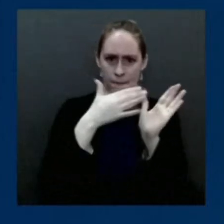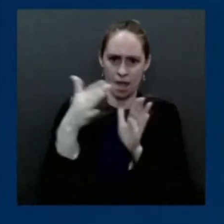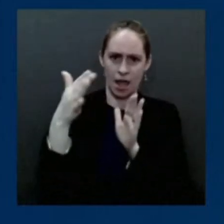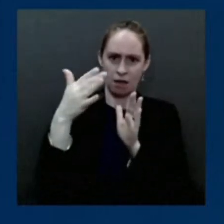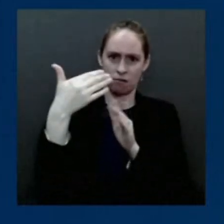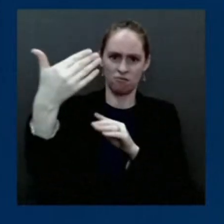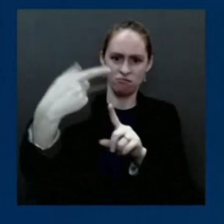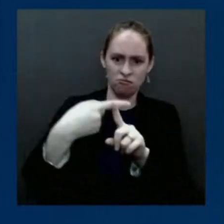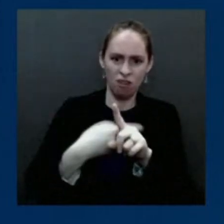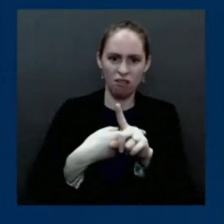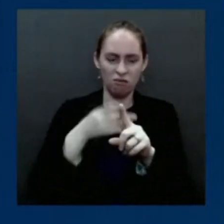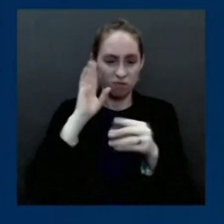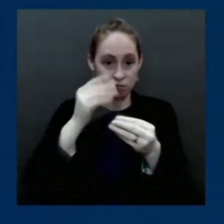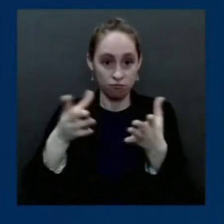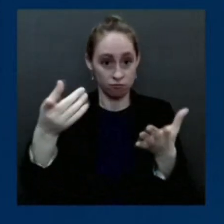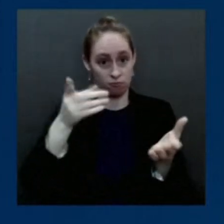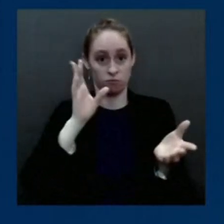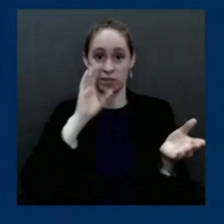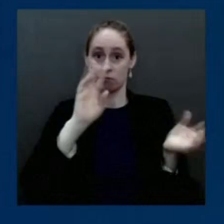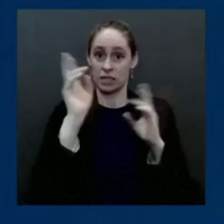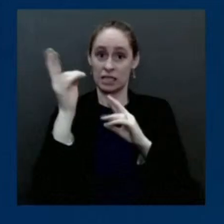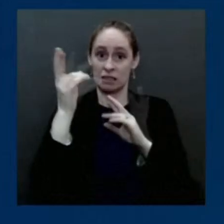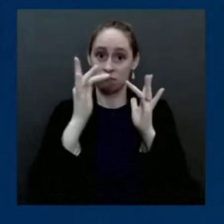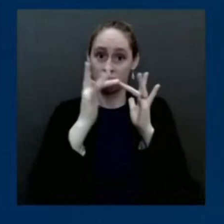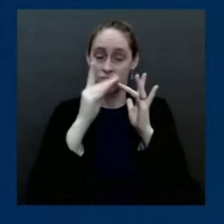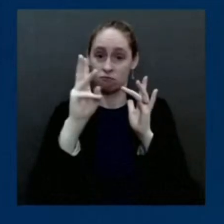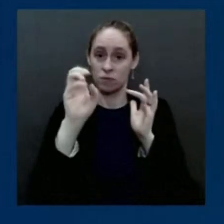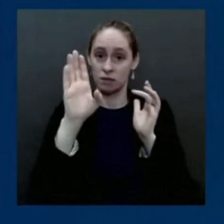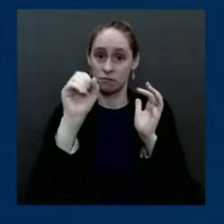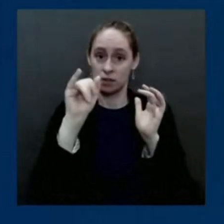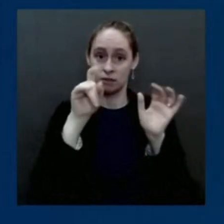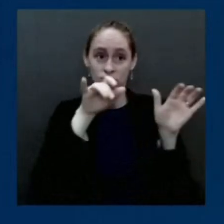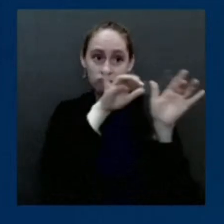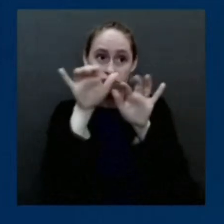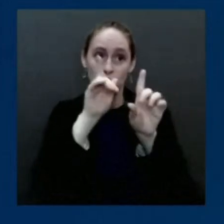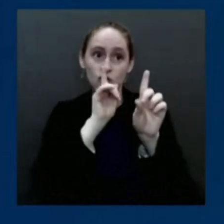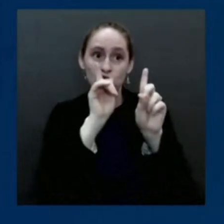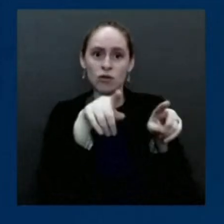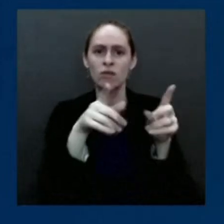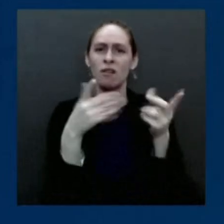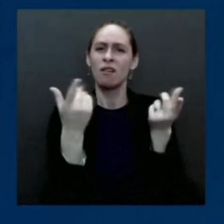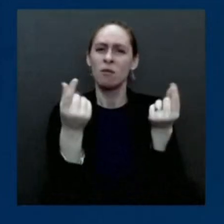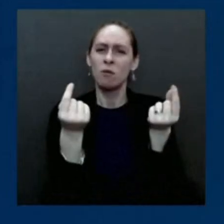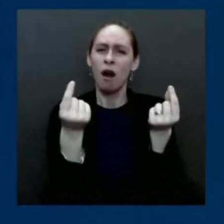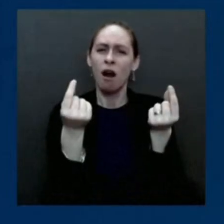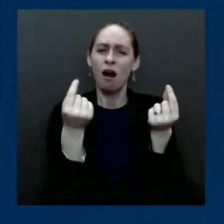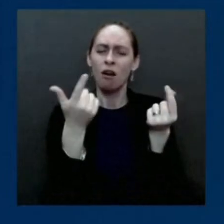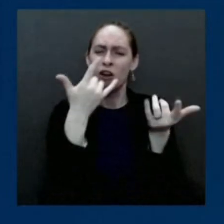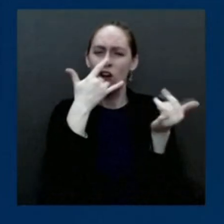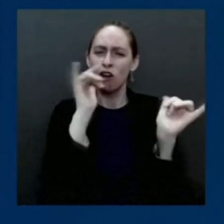500 MILLION TESTS ROLLED OUT NEXT MONTH DO YOU HAVE A LAUNCH DATE FOR THE WEBSITE AND